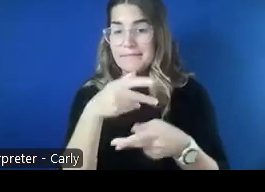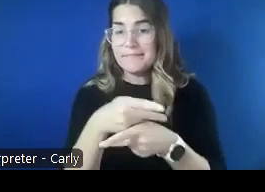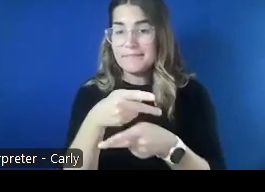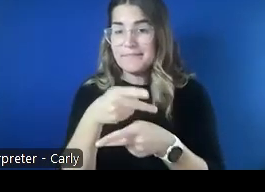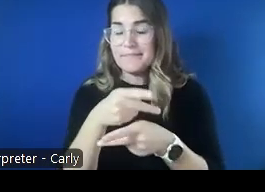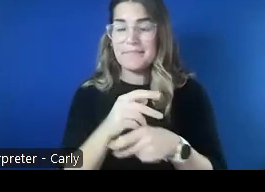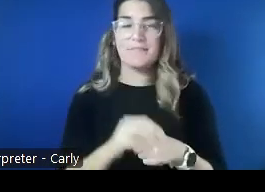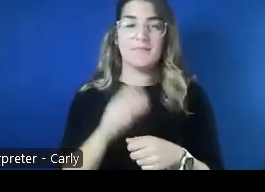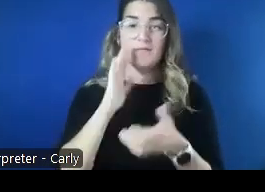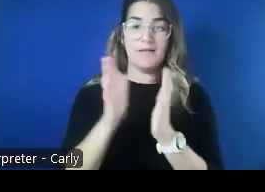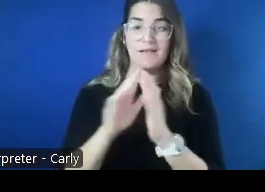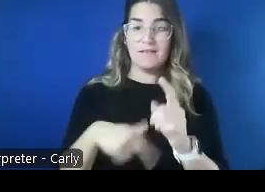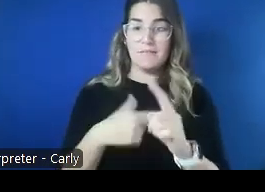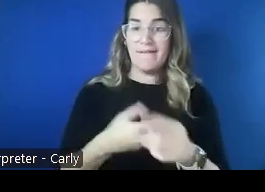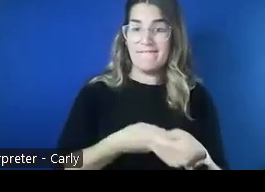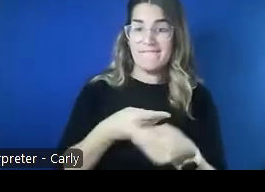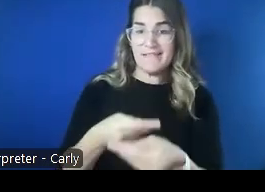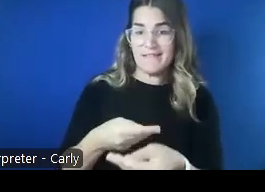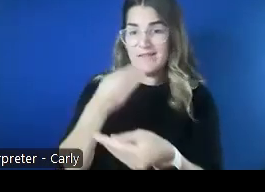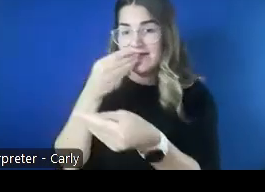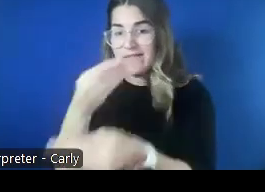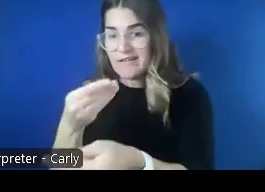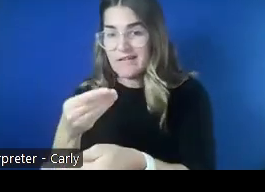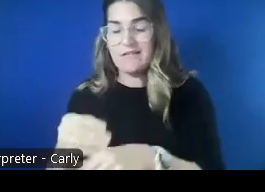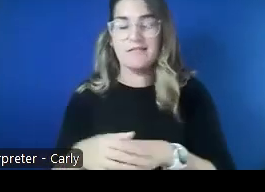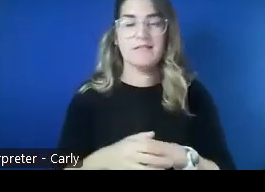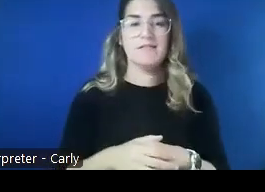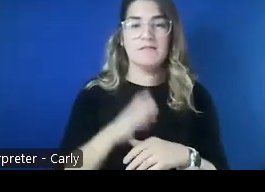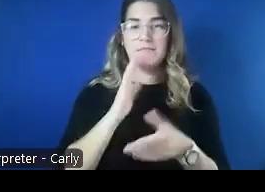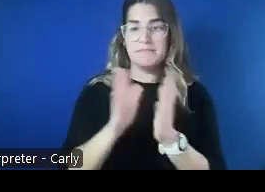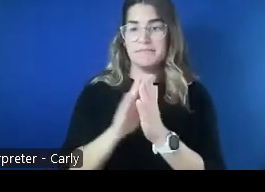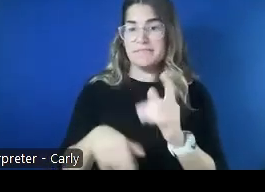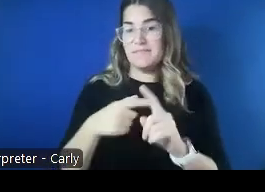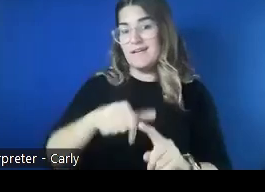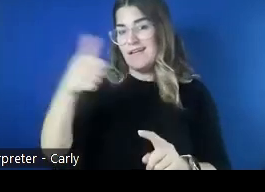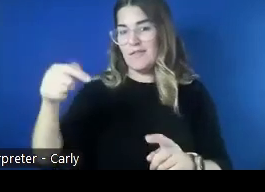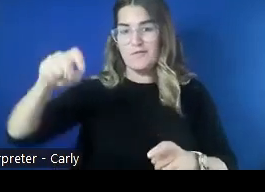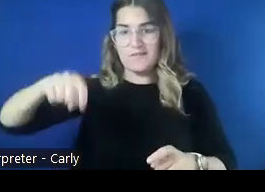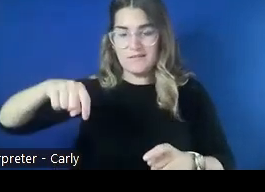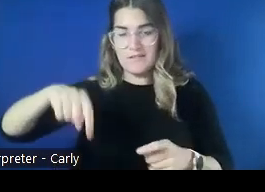about feeding breastfeeding um she asks about any other needs that the family may have and